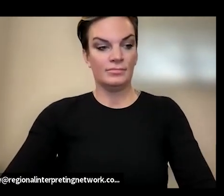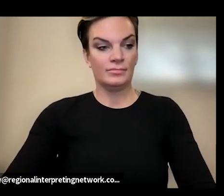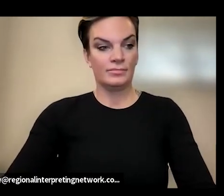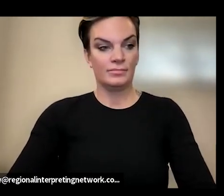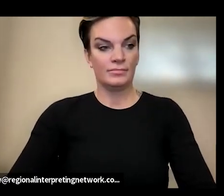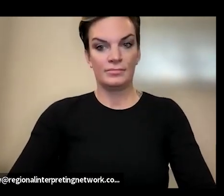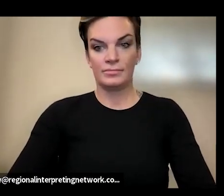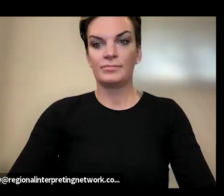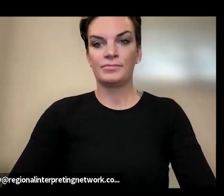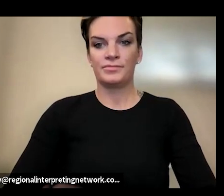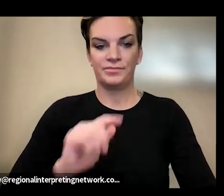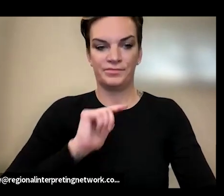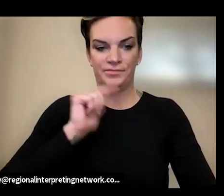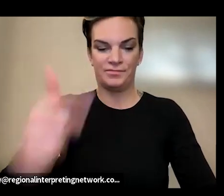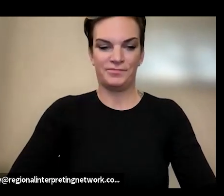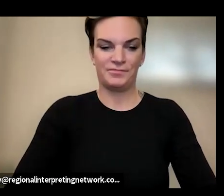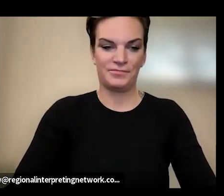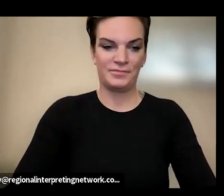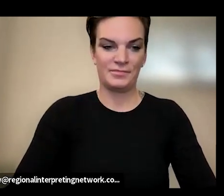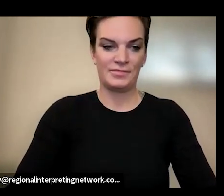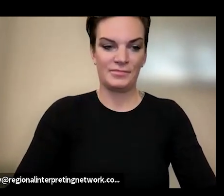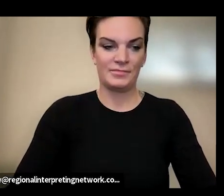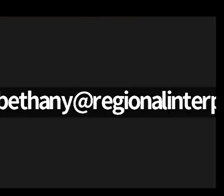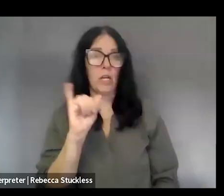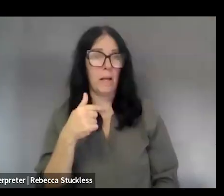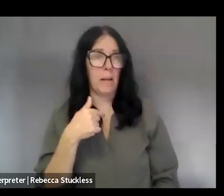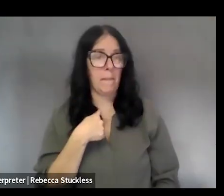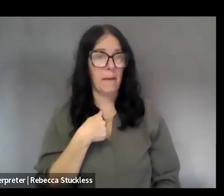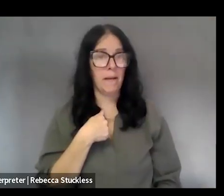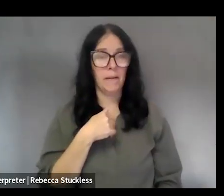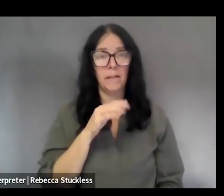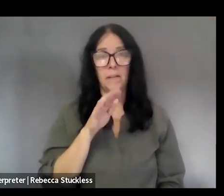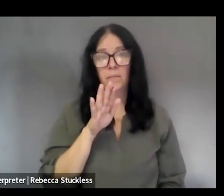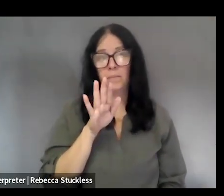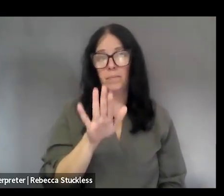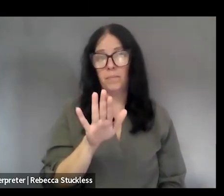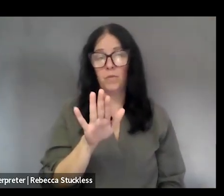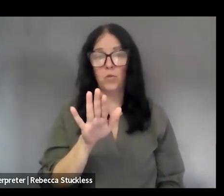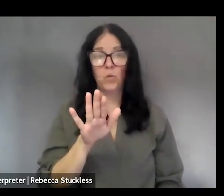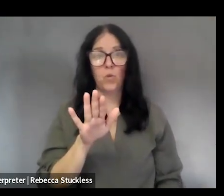years, that's how a lot of people end up with lifelong disability entirely because of waiting